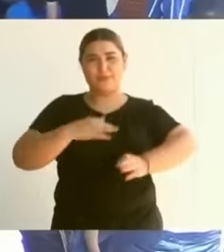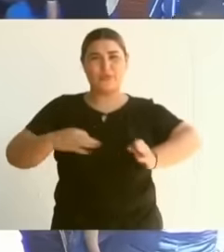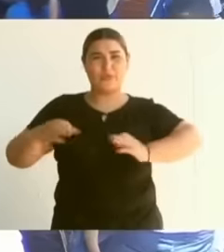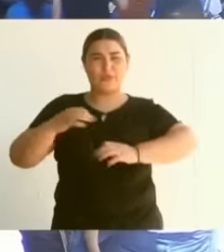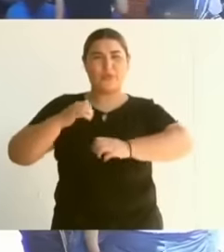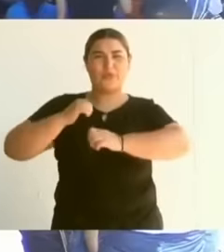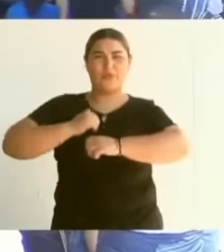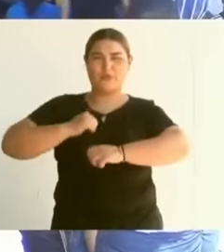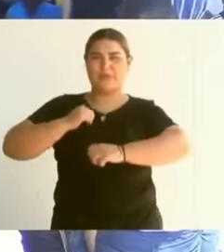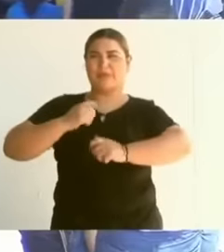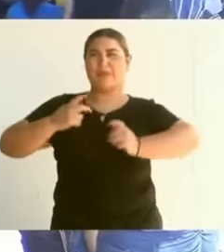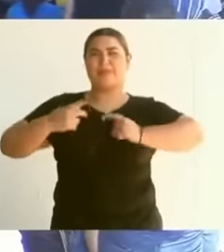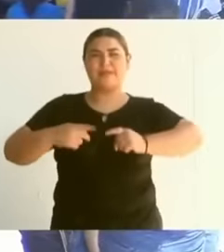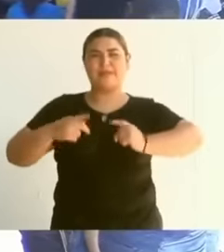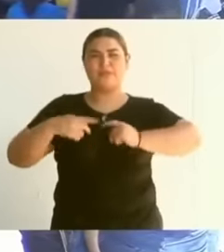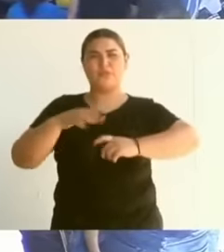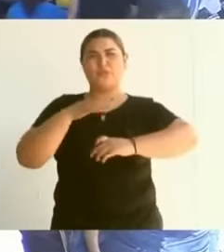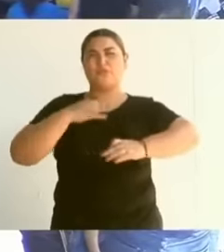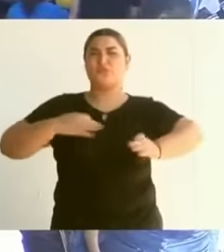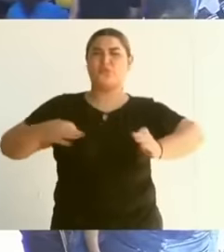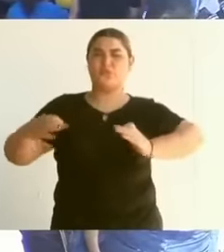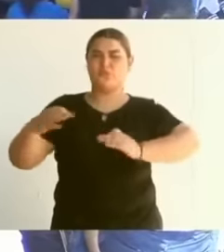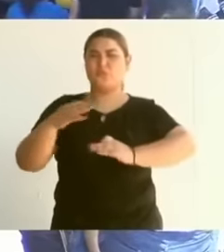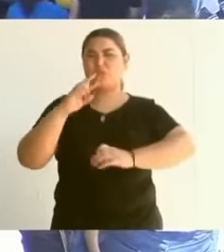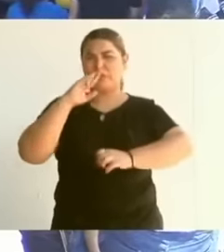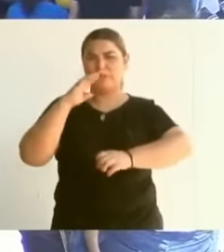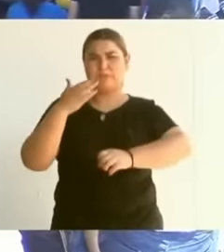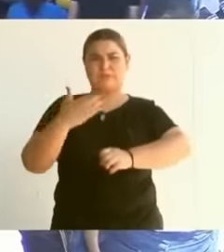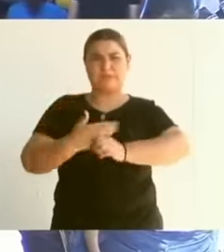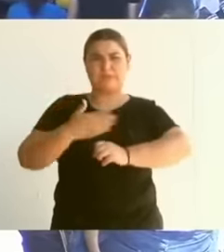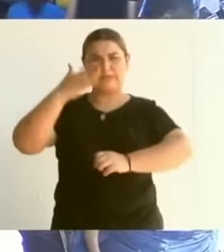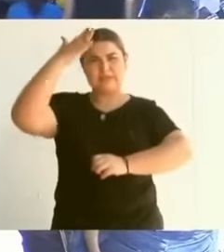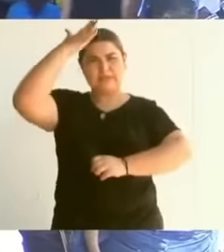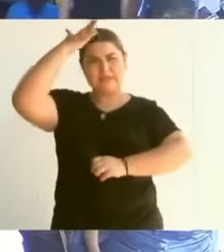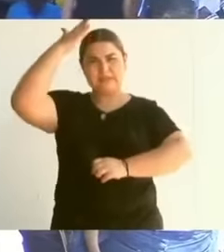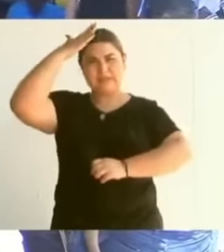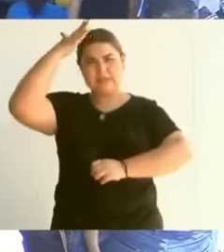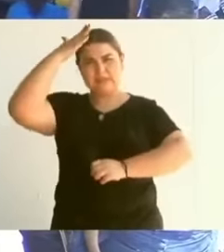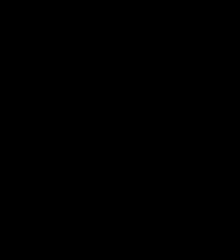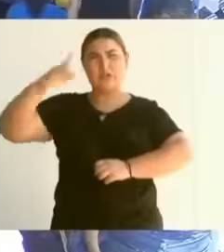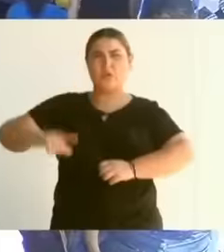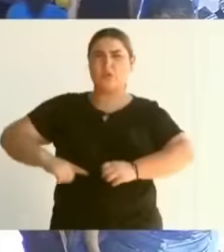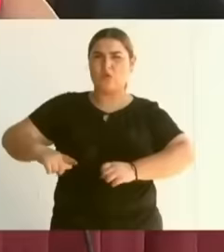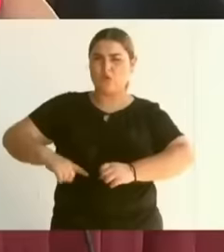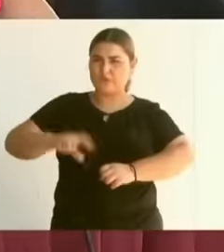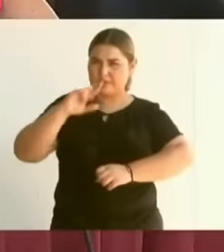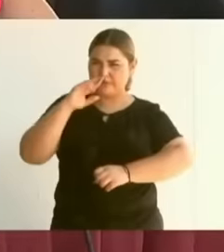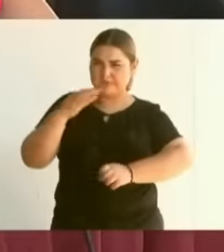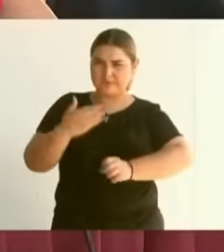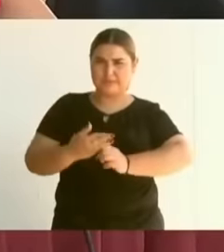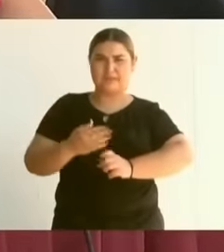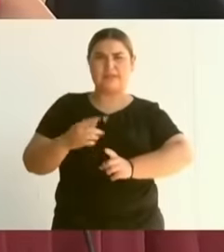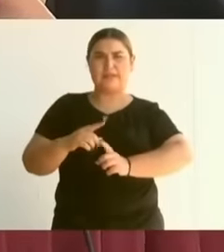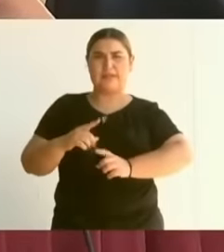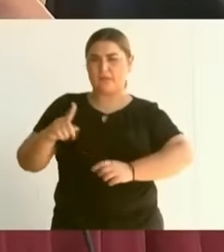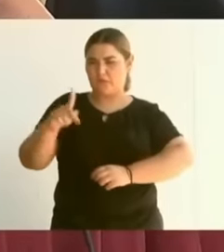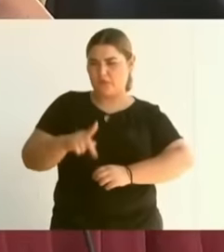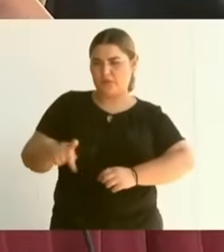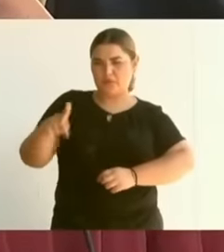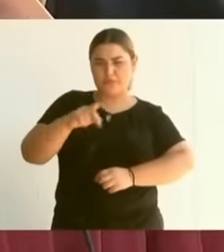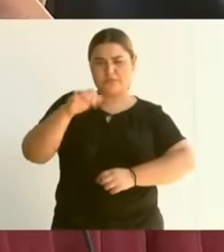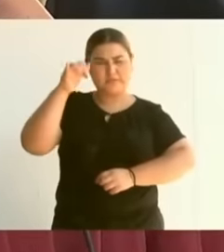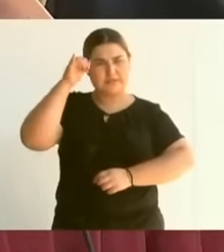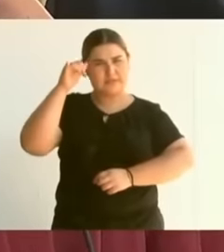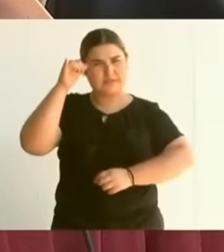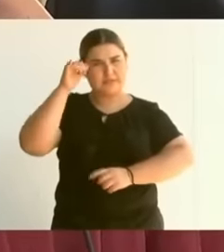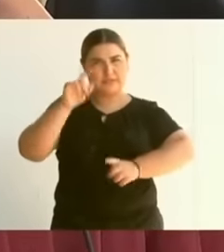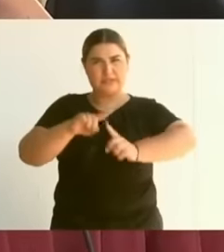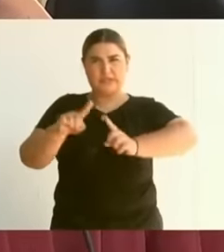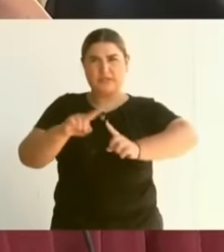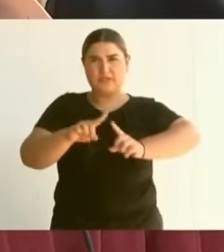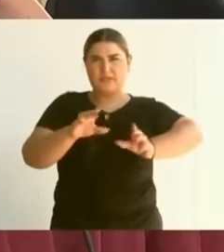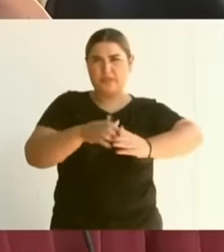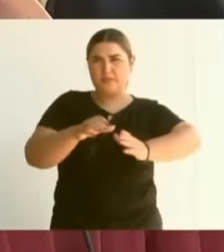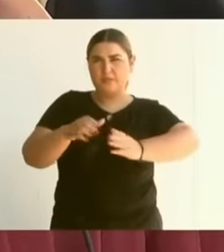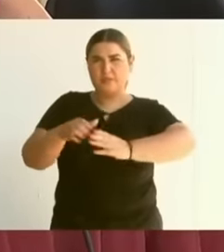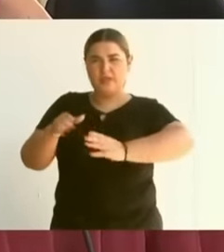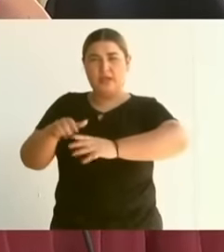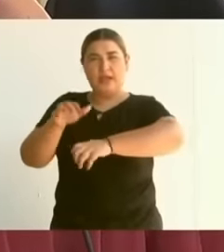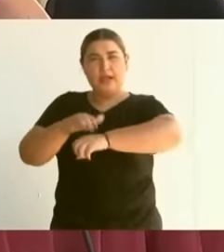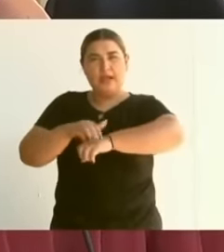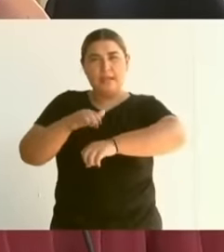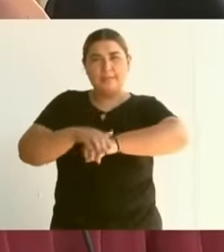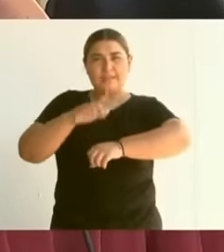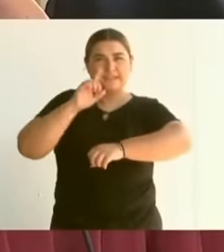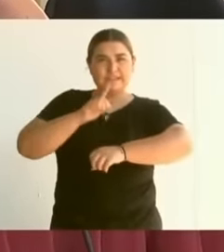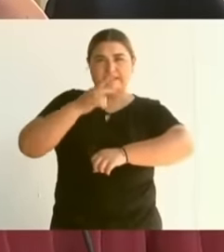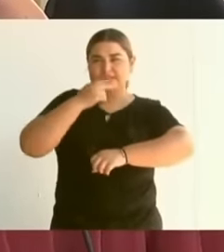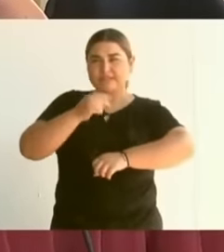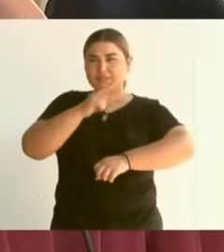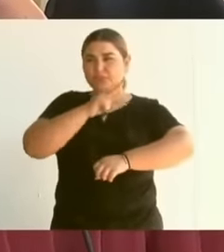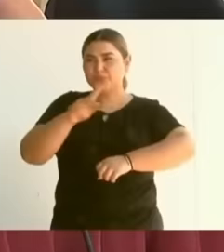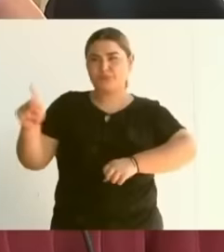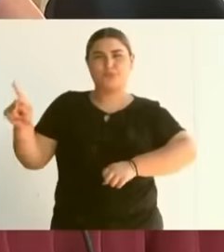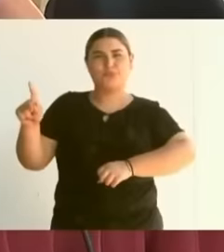traditional ides governors of the Yaqui towns friends friends all I am very happy to be